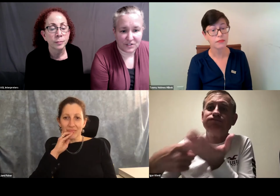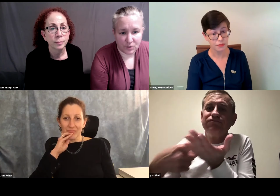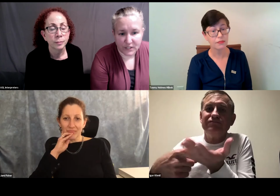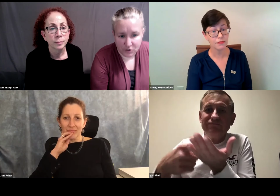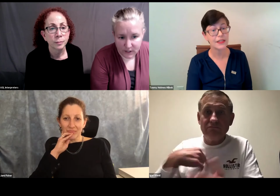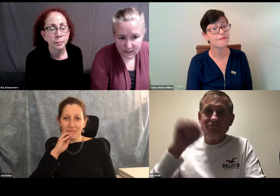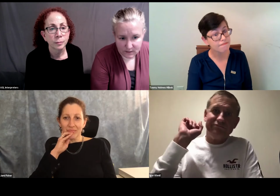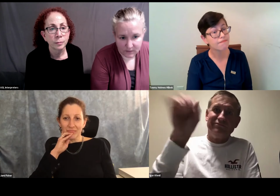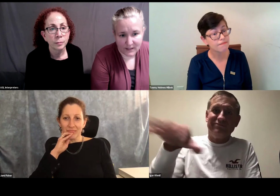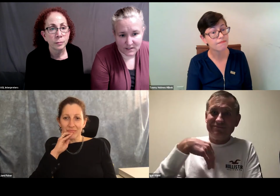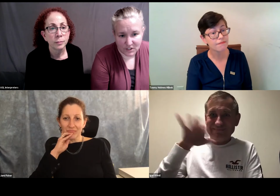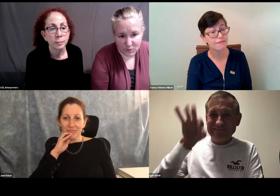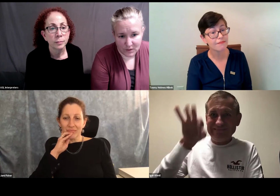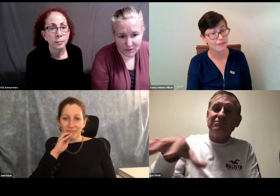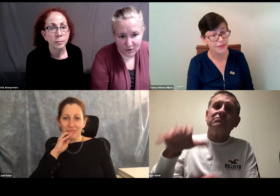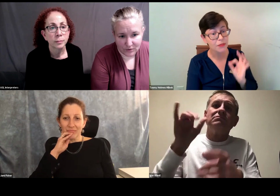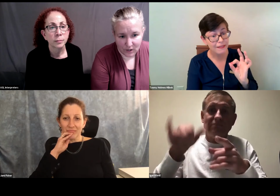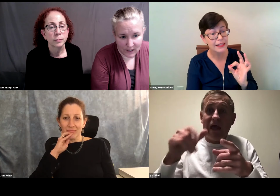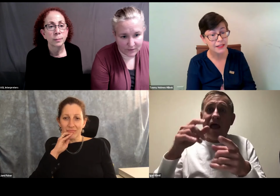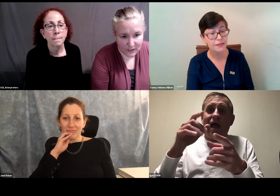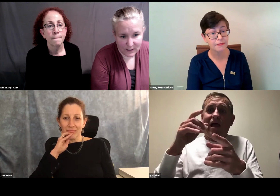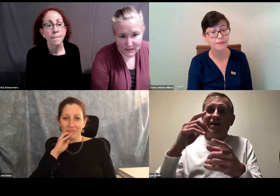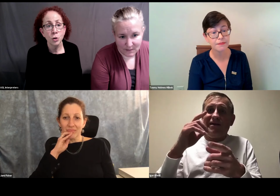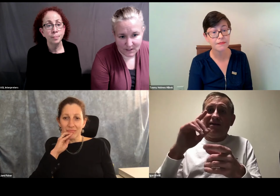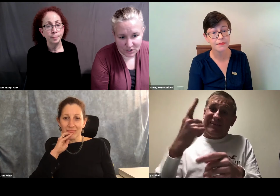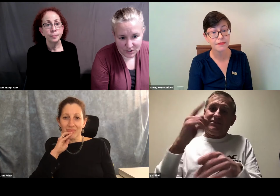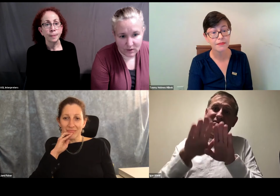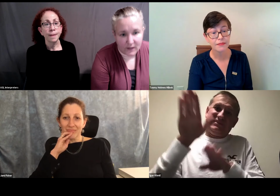school district i've had discussions with them so far and i've sent messages to them.